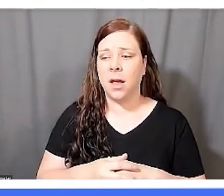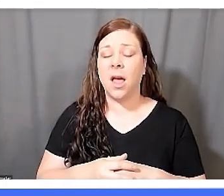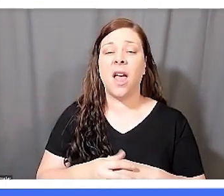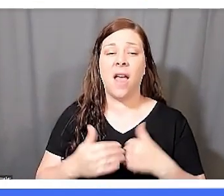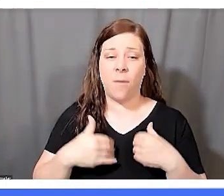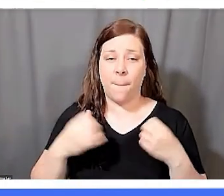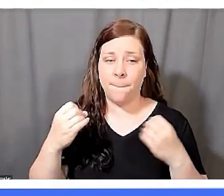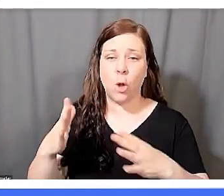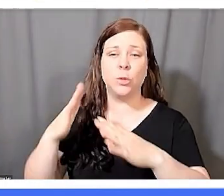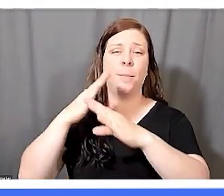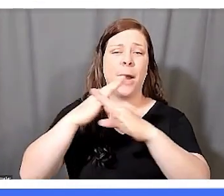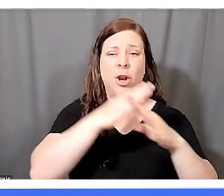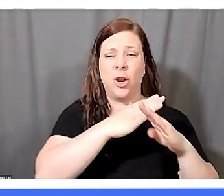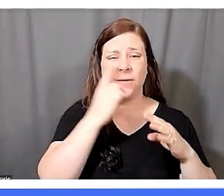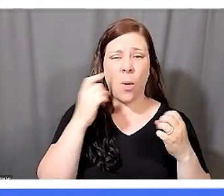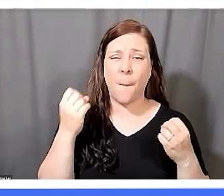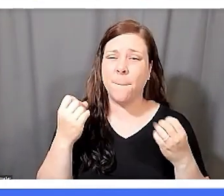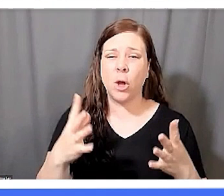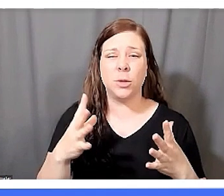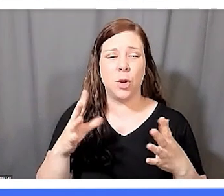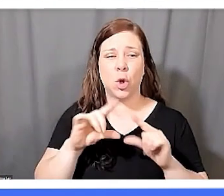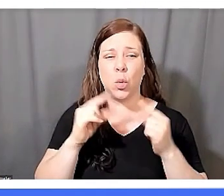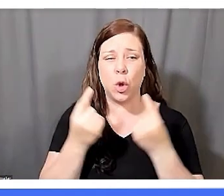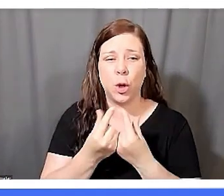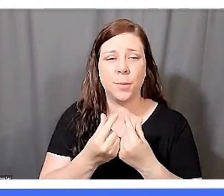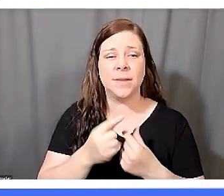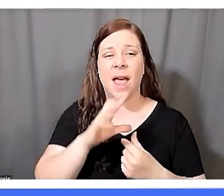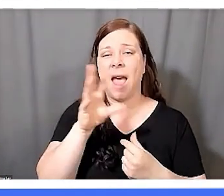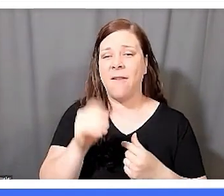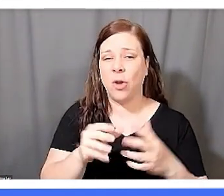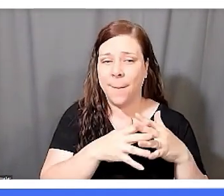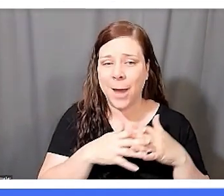multiple groups, including African-American students, Latina students, and students with disabilities.